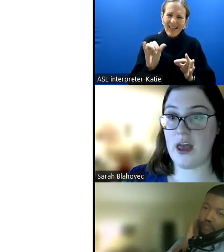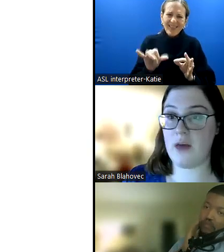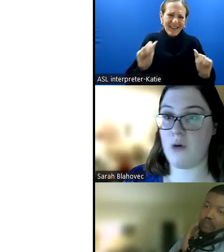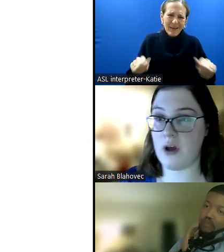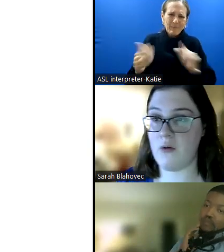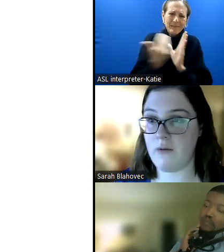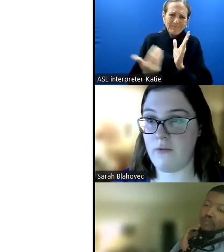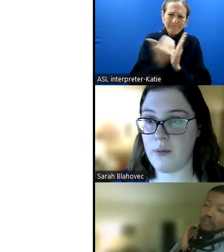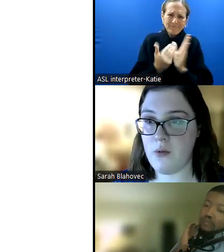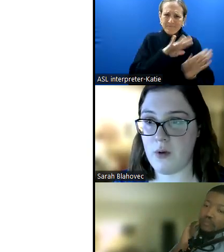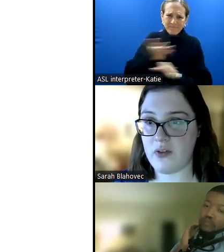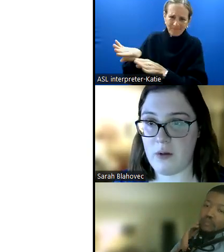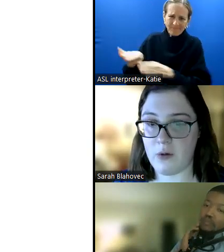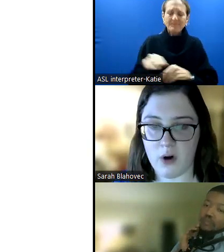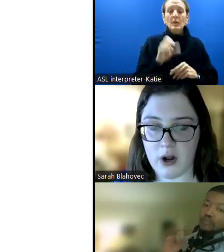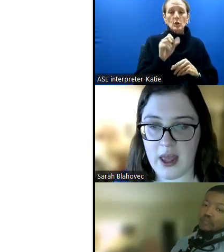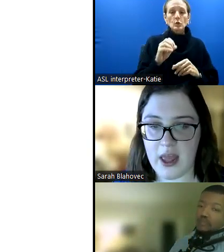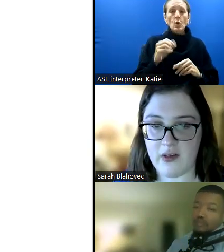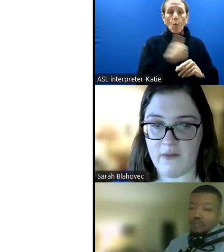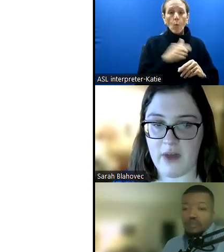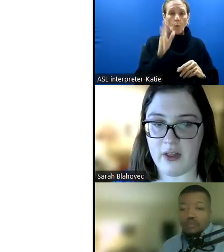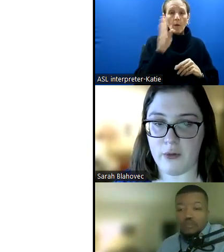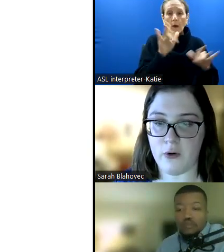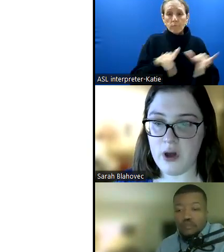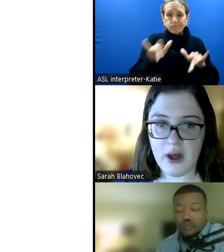and we'll inform you once that recording is available.